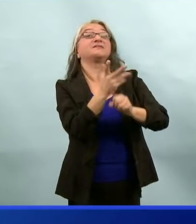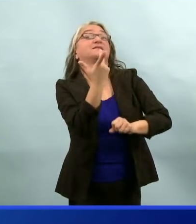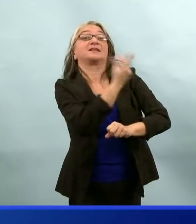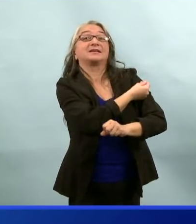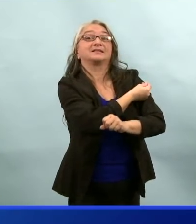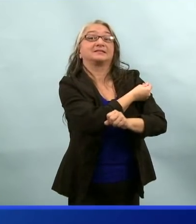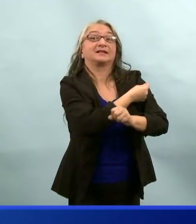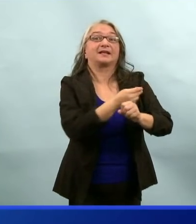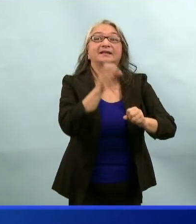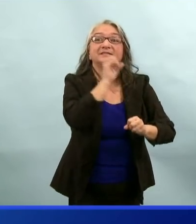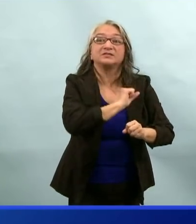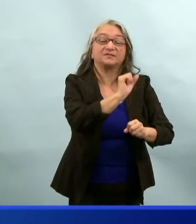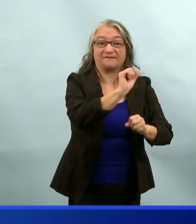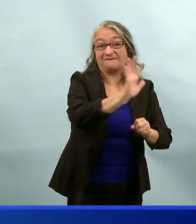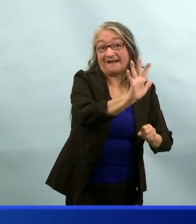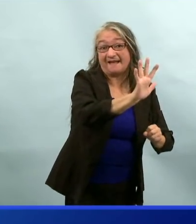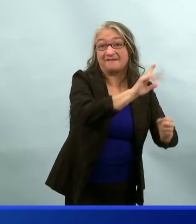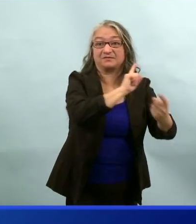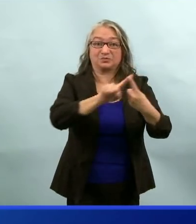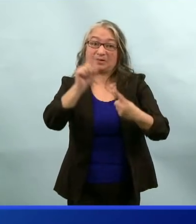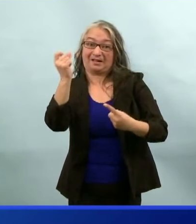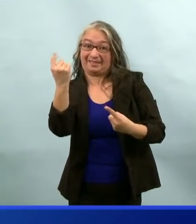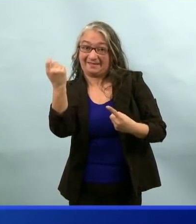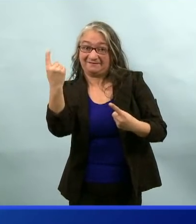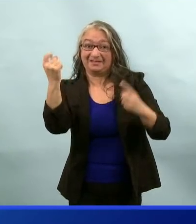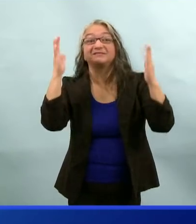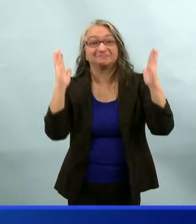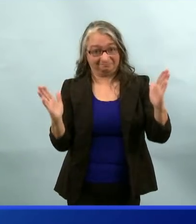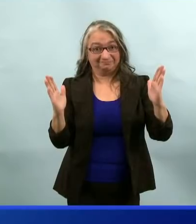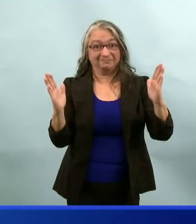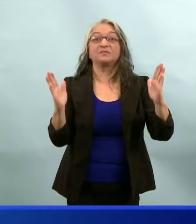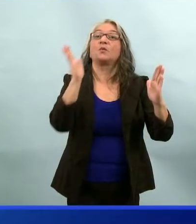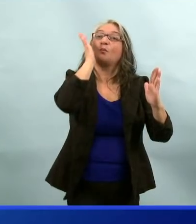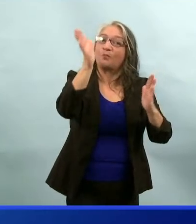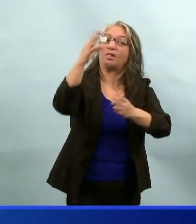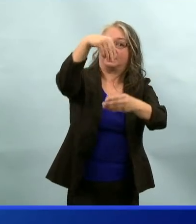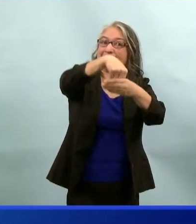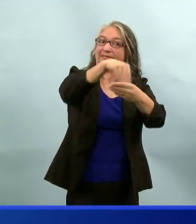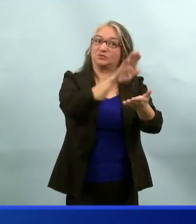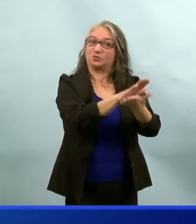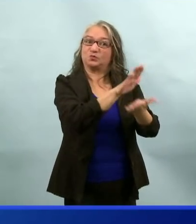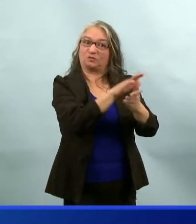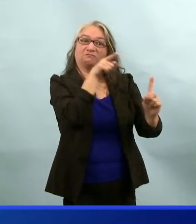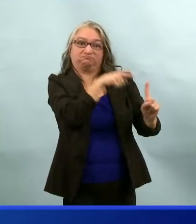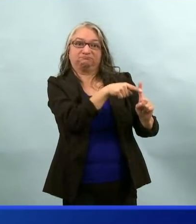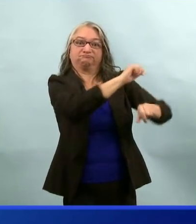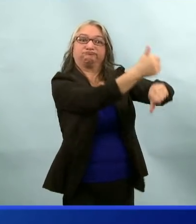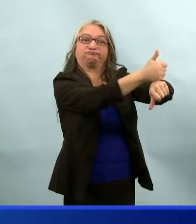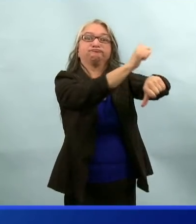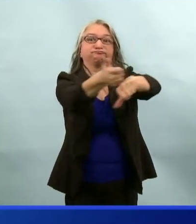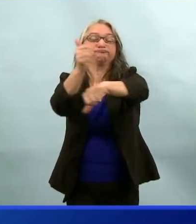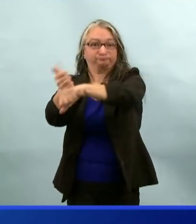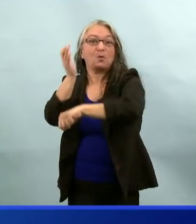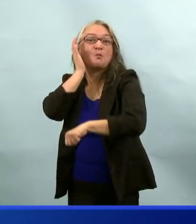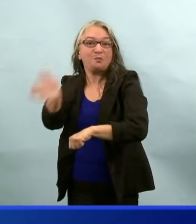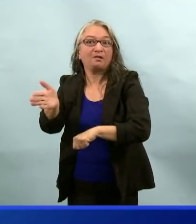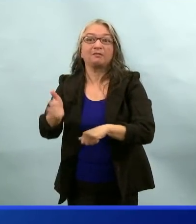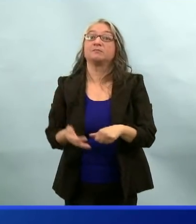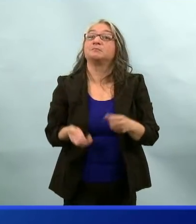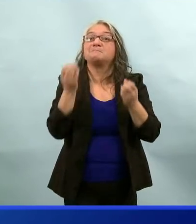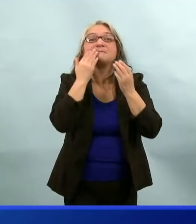age 5 to 11. we are so grateful to the communities and schools that have opened their doors both